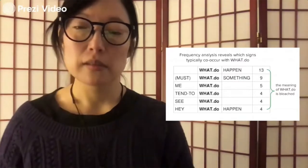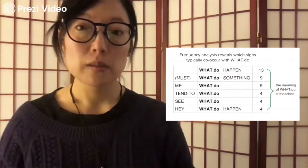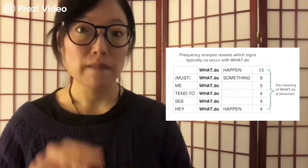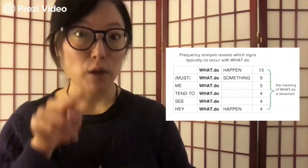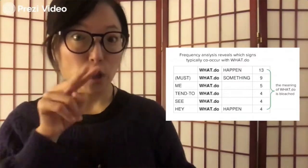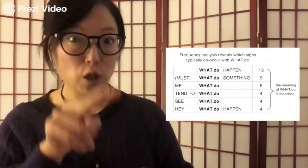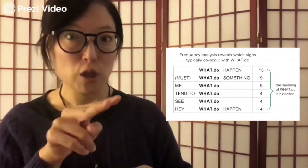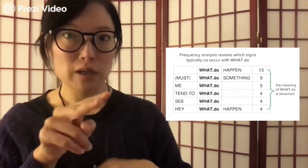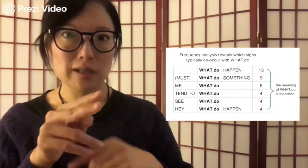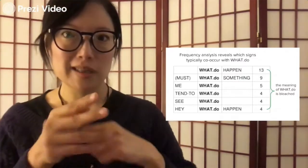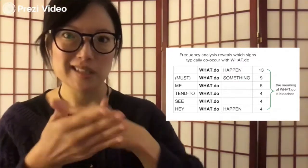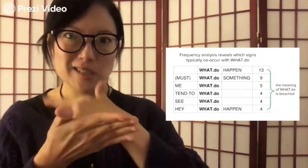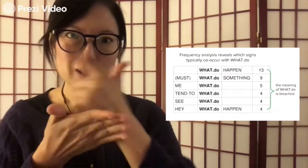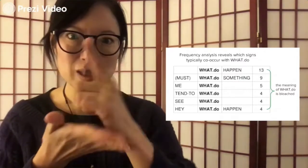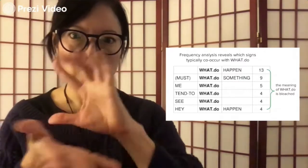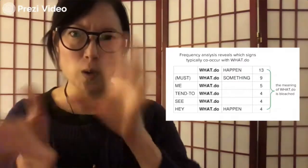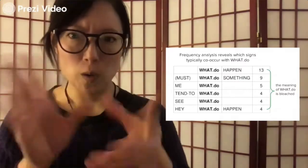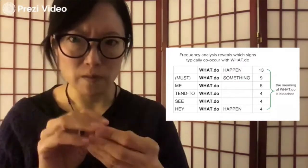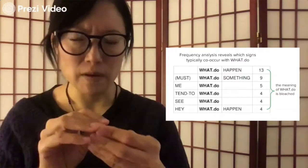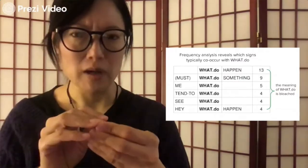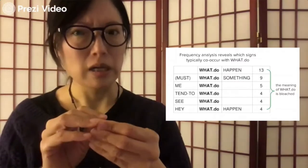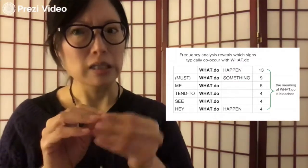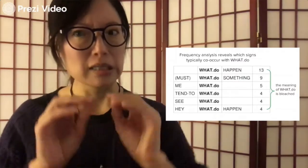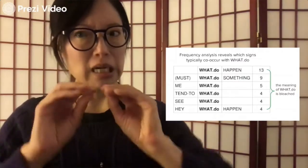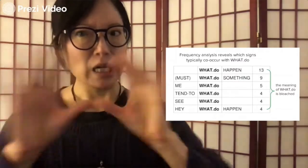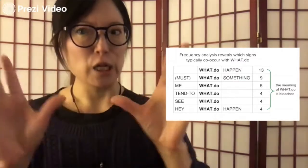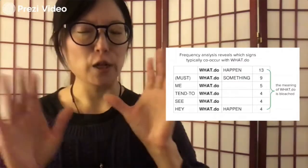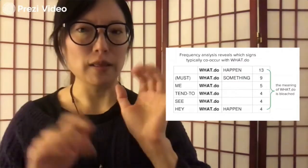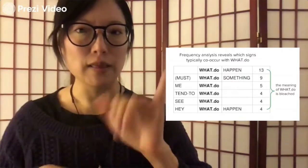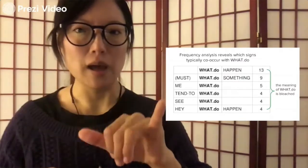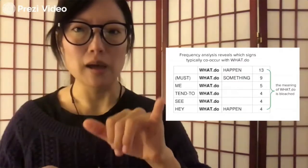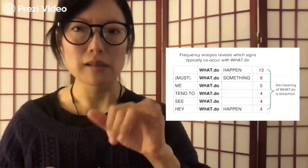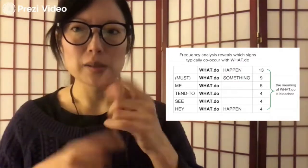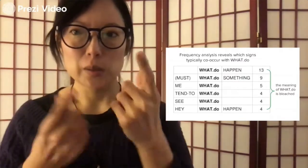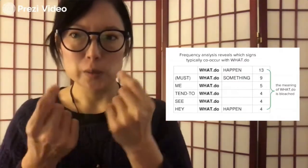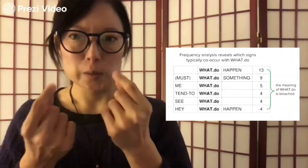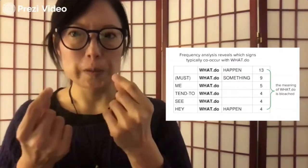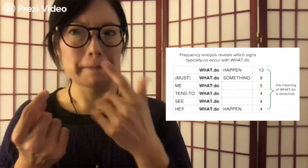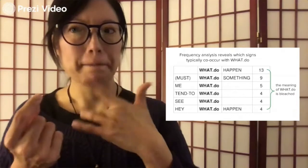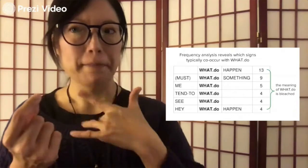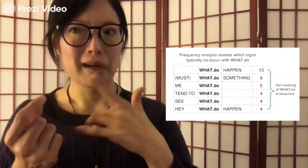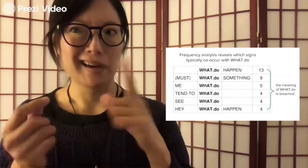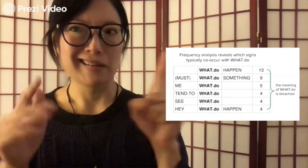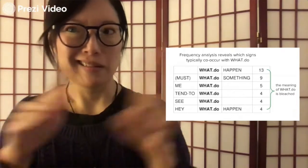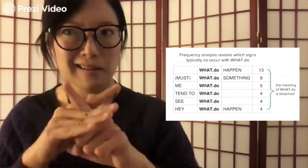mean. Looking at the sequences overall, it's clear that WHAT.do